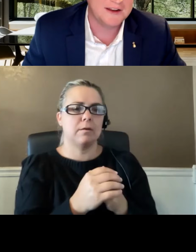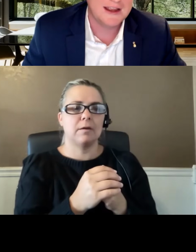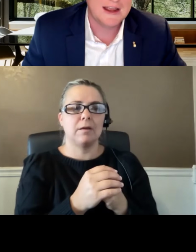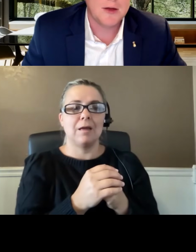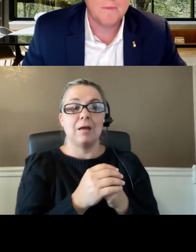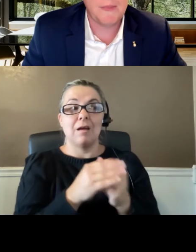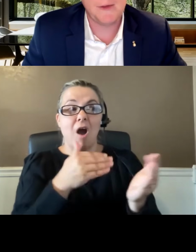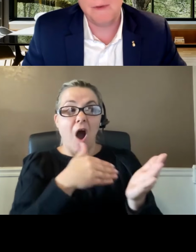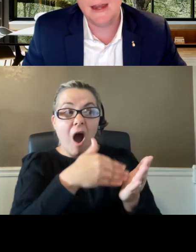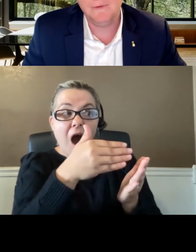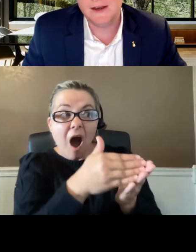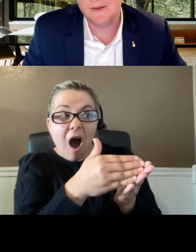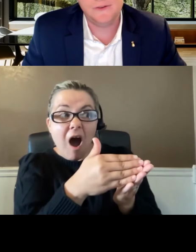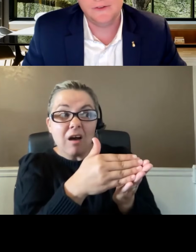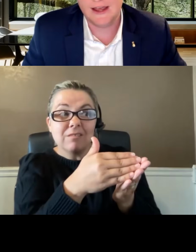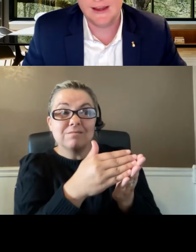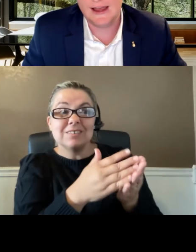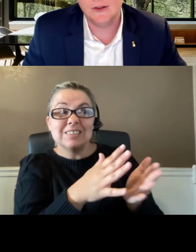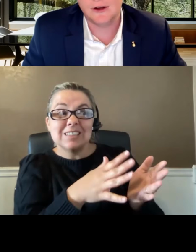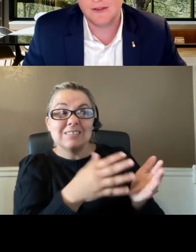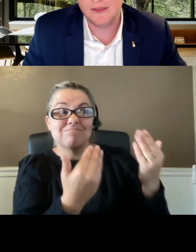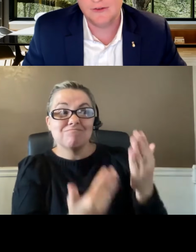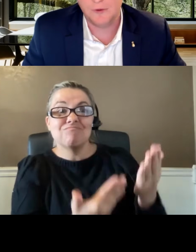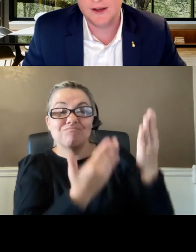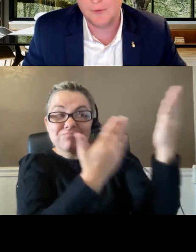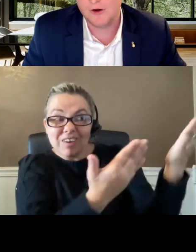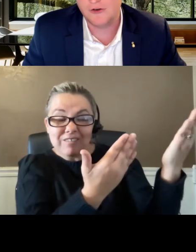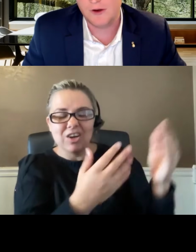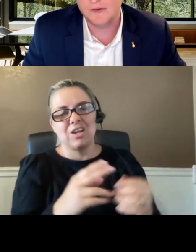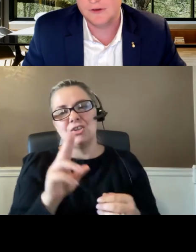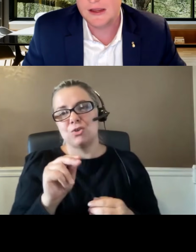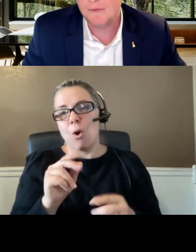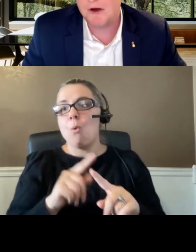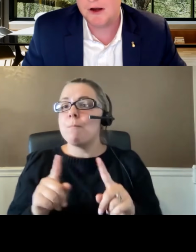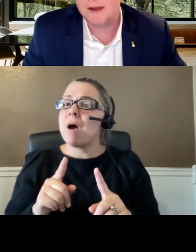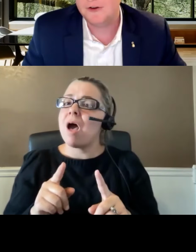but the benefit is to say hey, look this is really important to us, we want to make